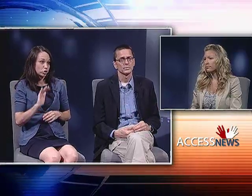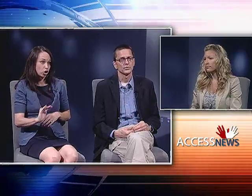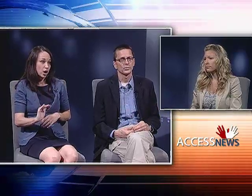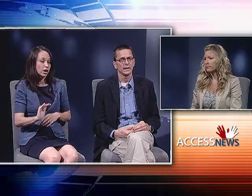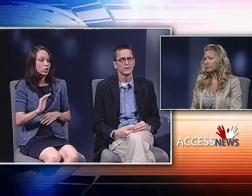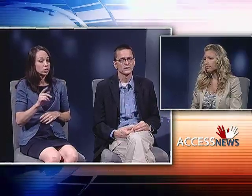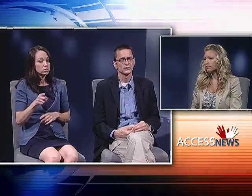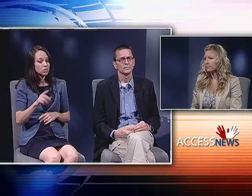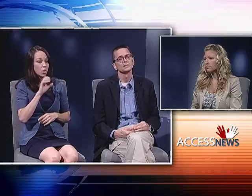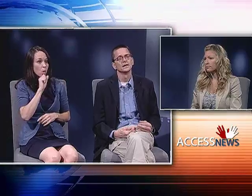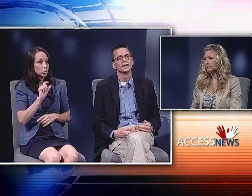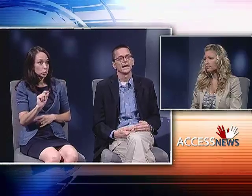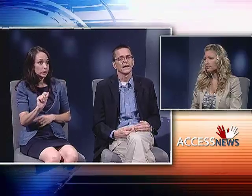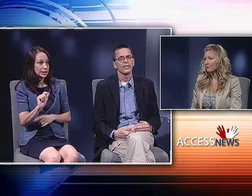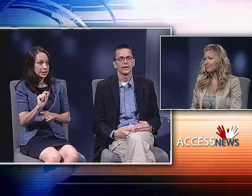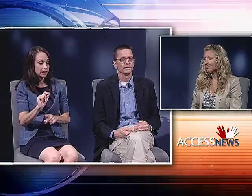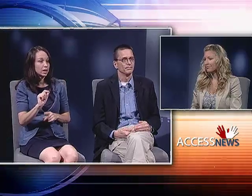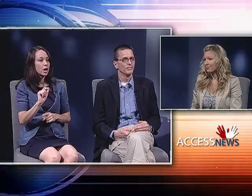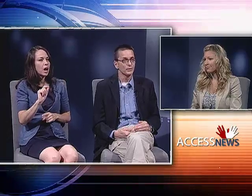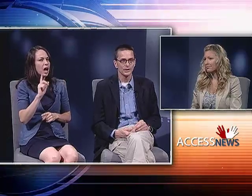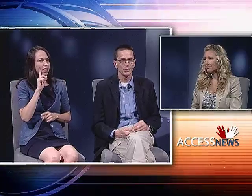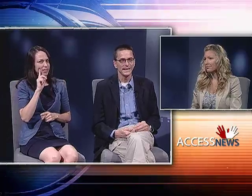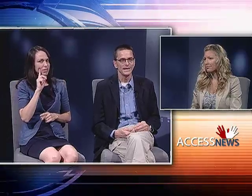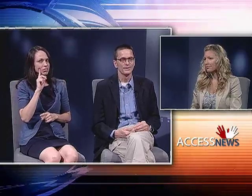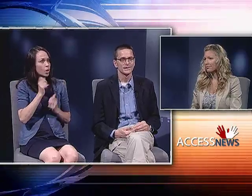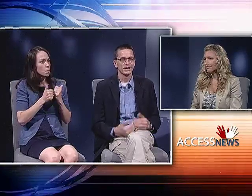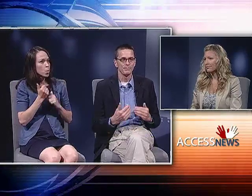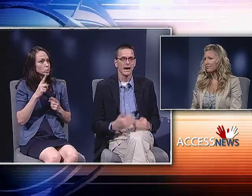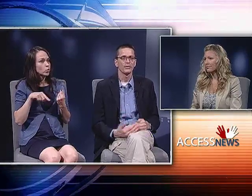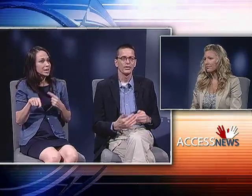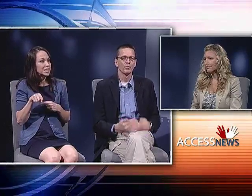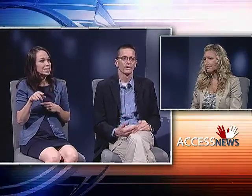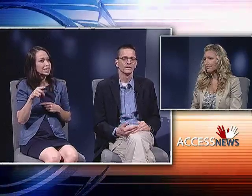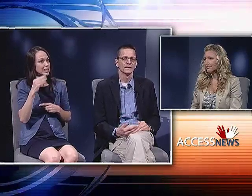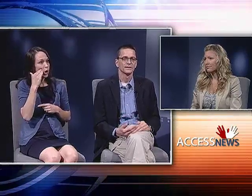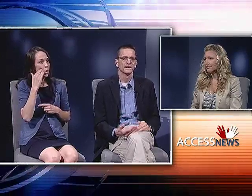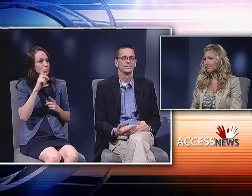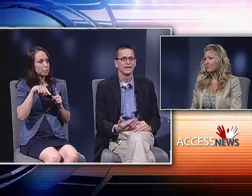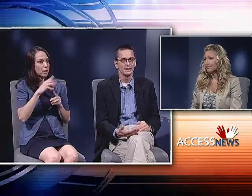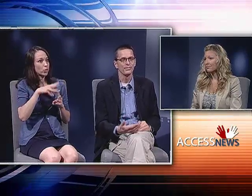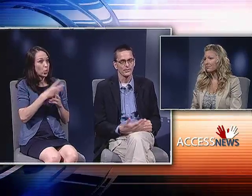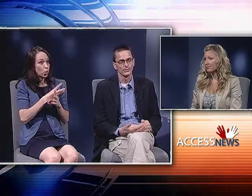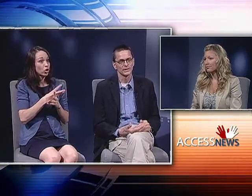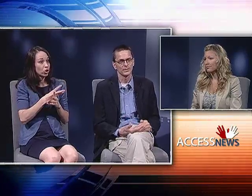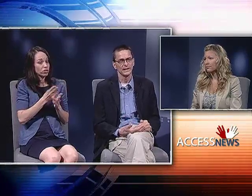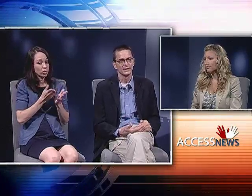who is 20 years old and I think most of what he knows about the world has come to him through a screen